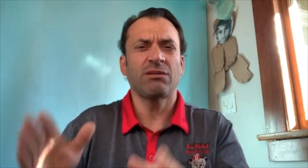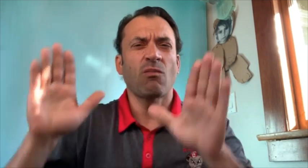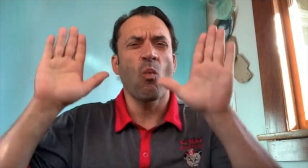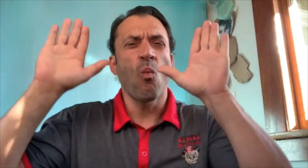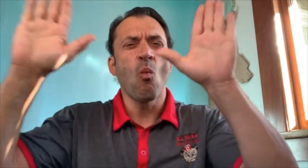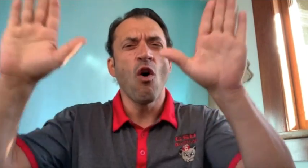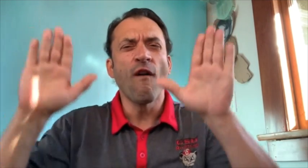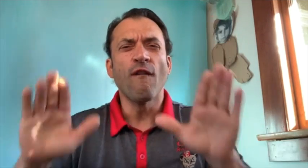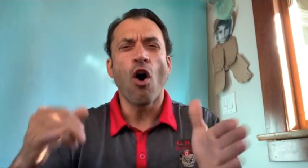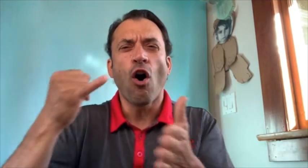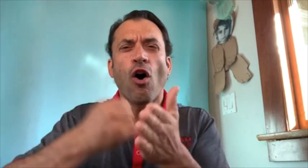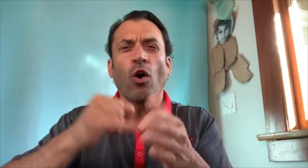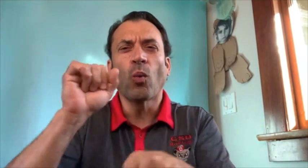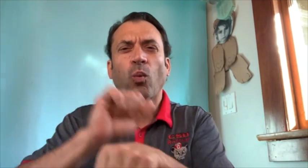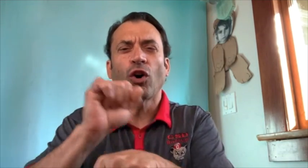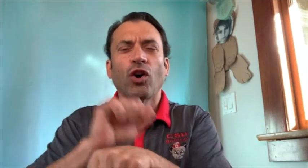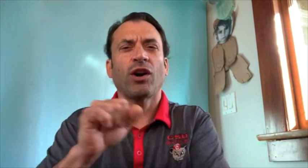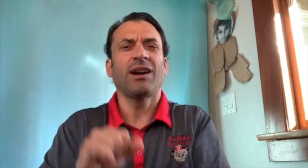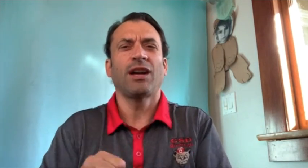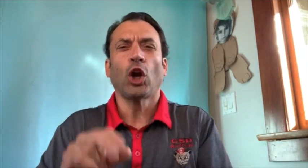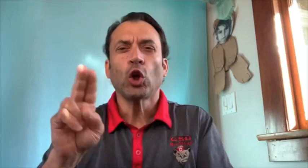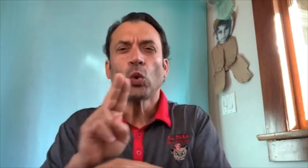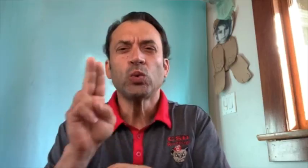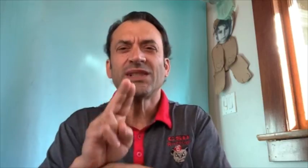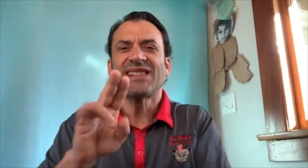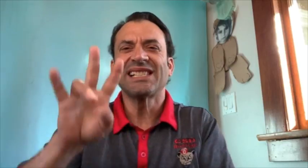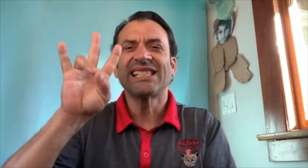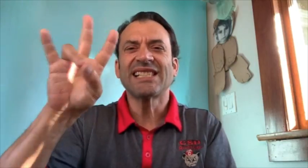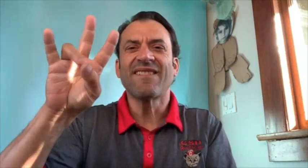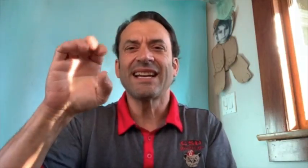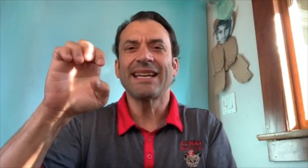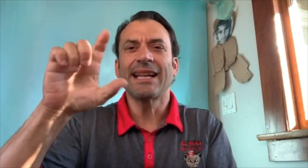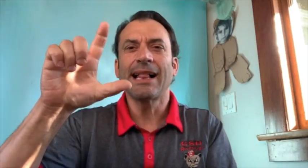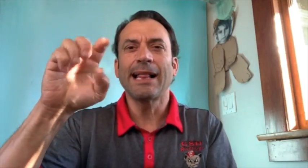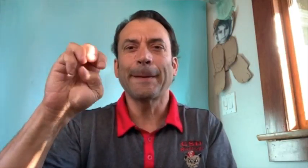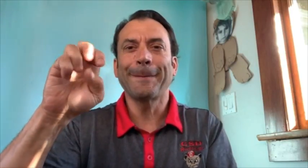This student just produces beautiful artwork incorporating